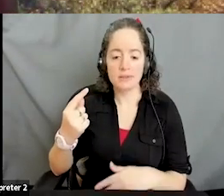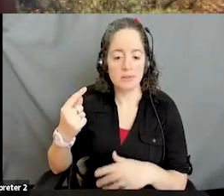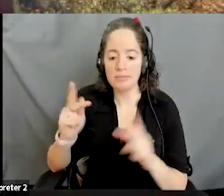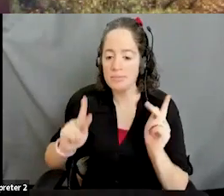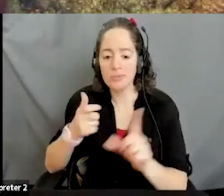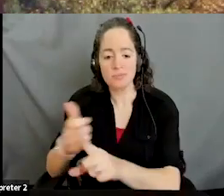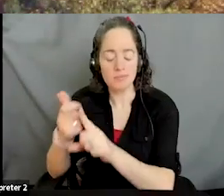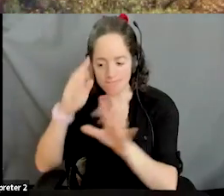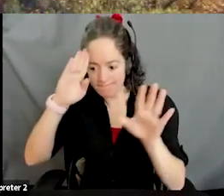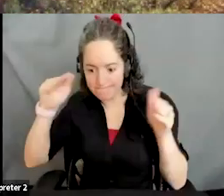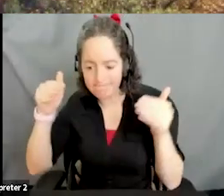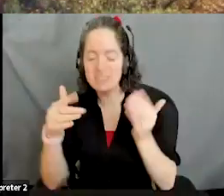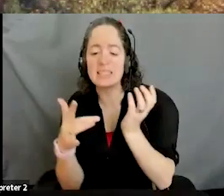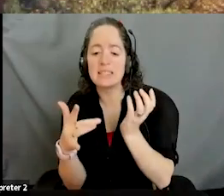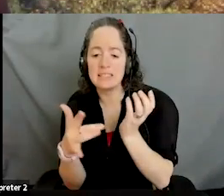or compliance concerns.